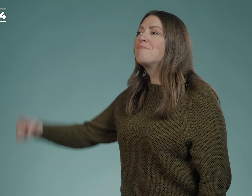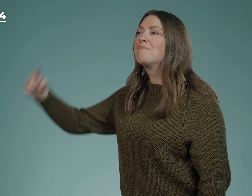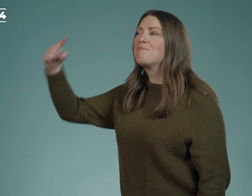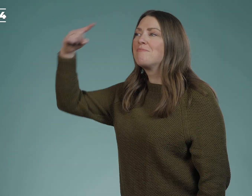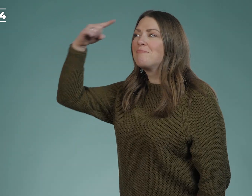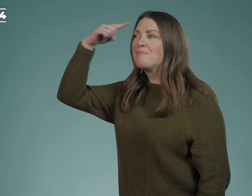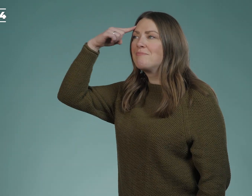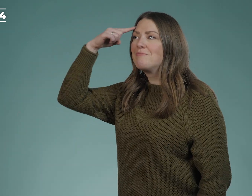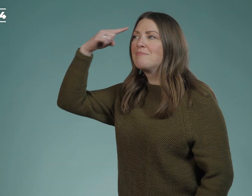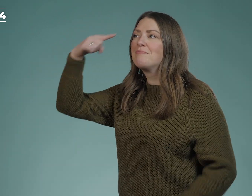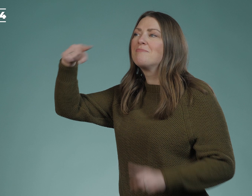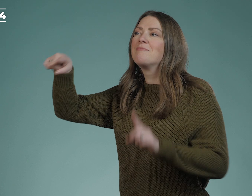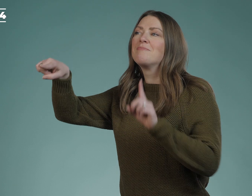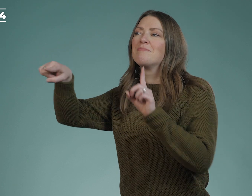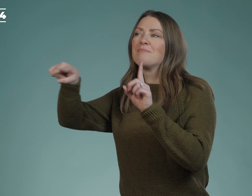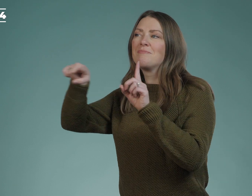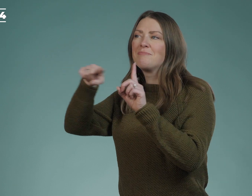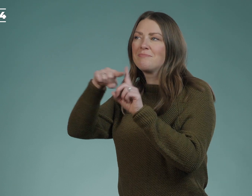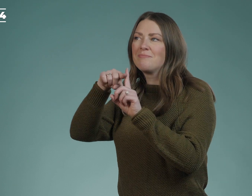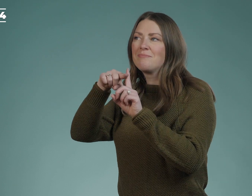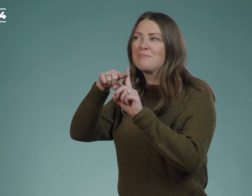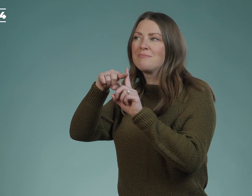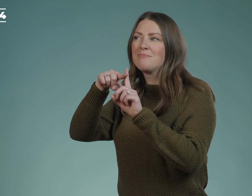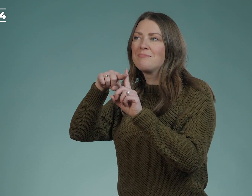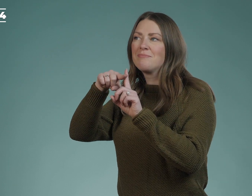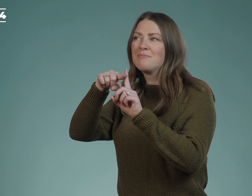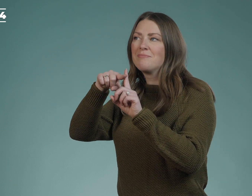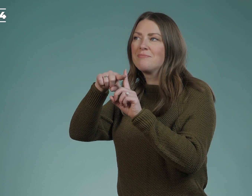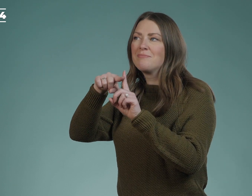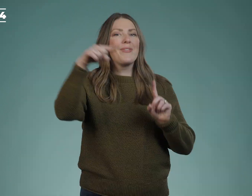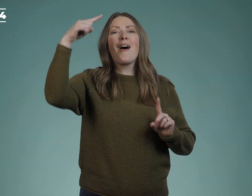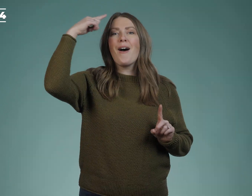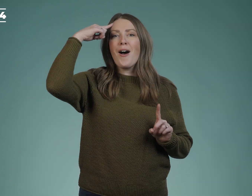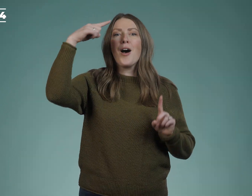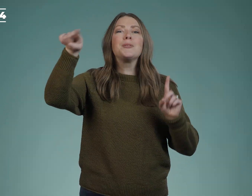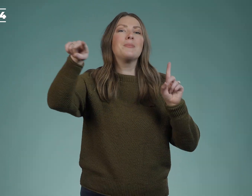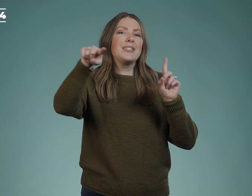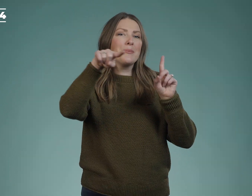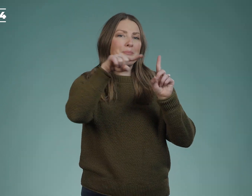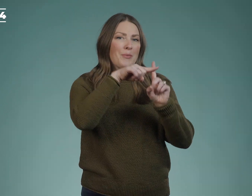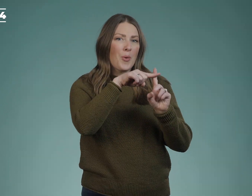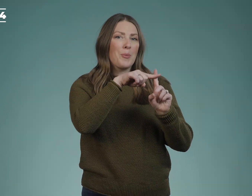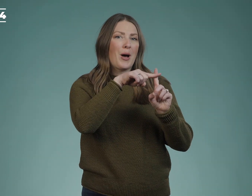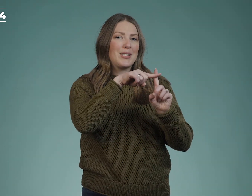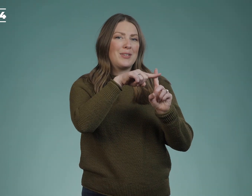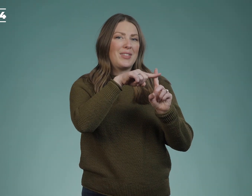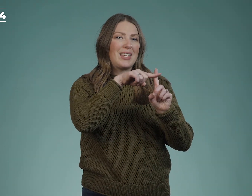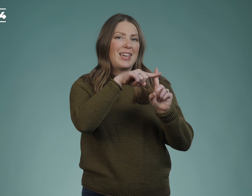You think and then positive optimism or positive thinking.